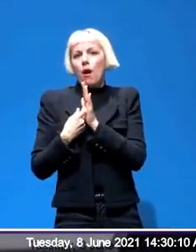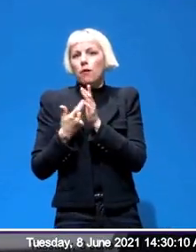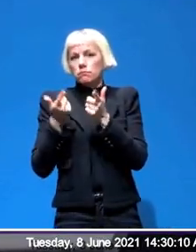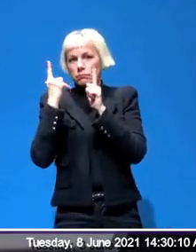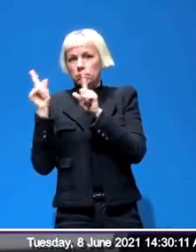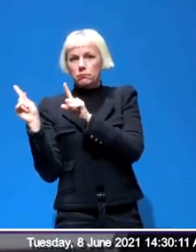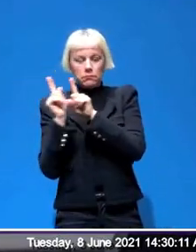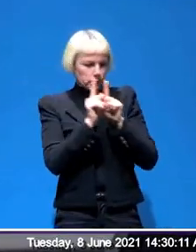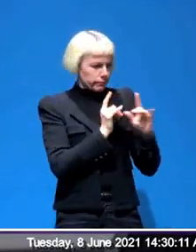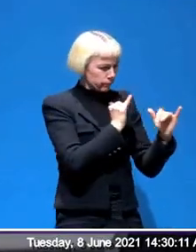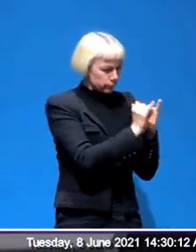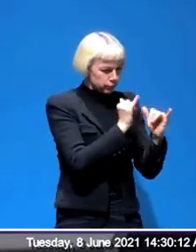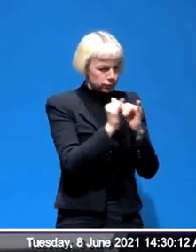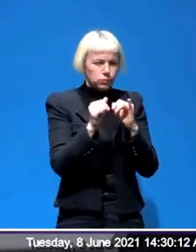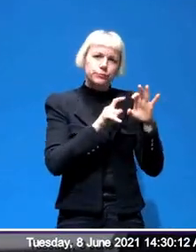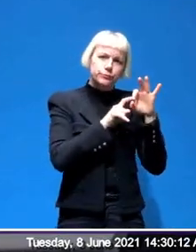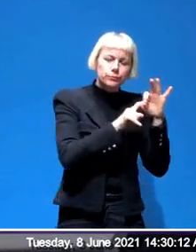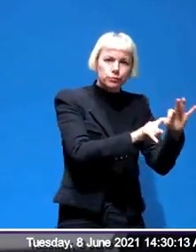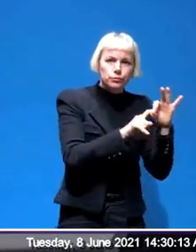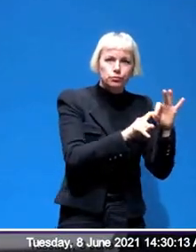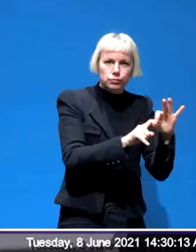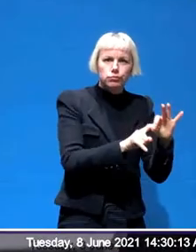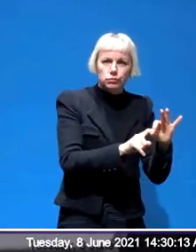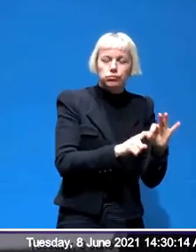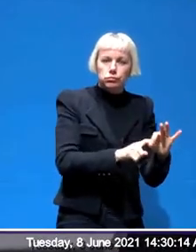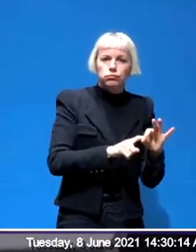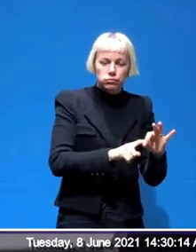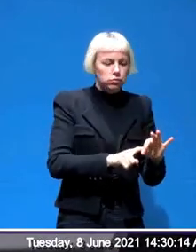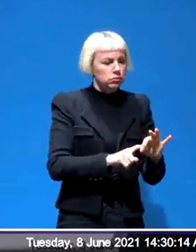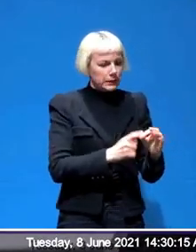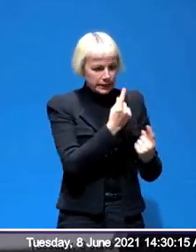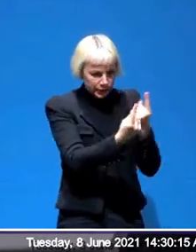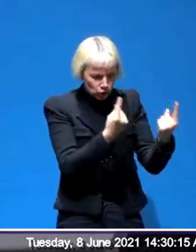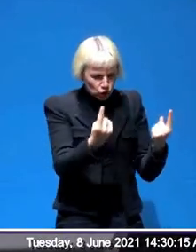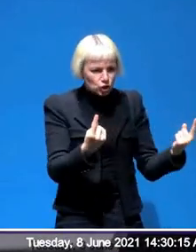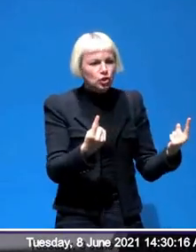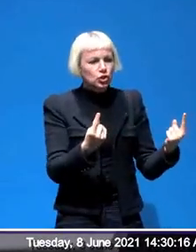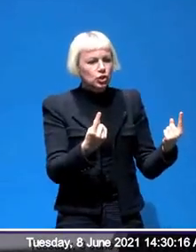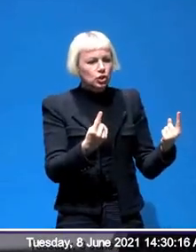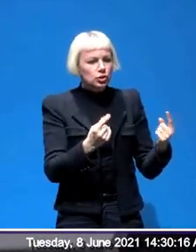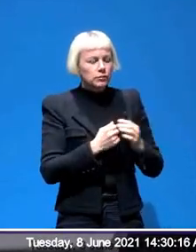There was a series of questions that were developed and put to the staff.